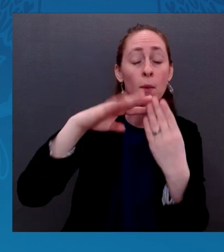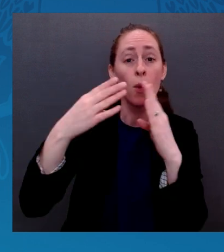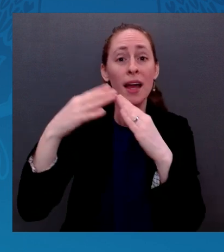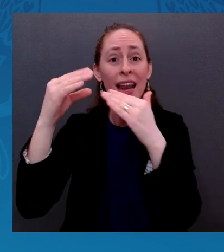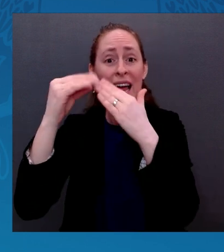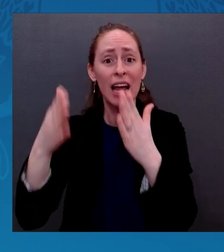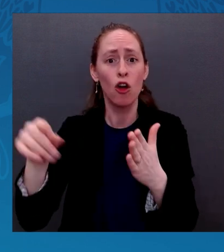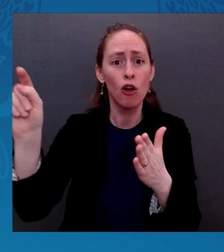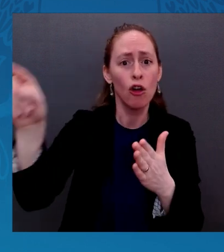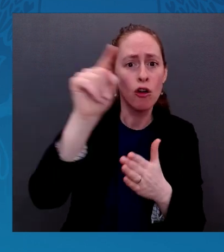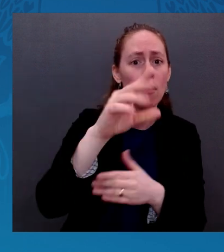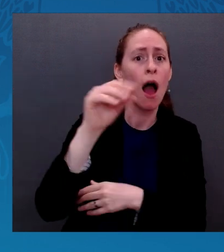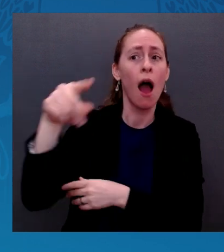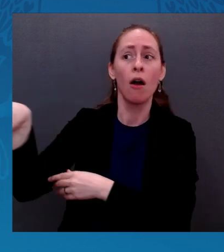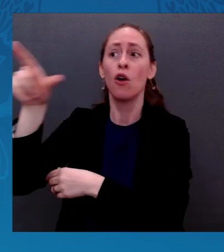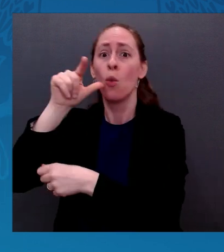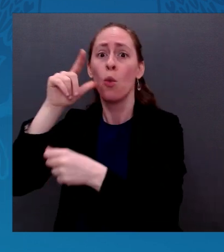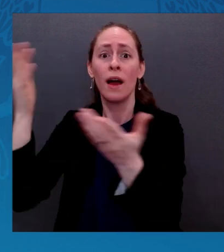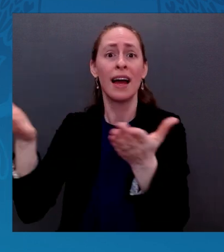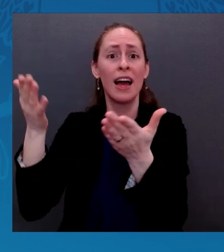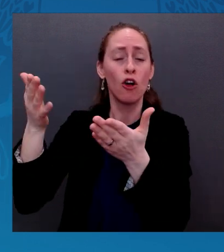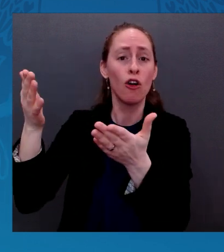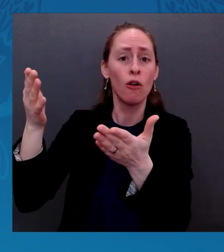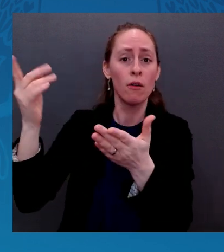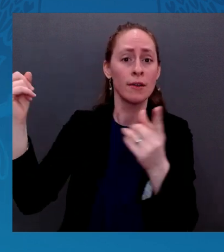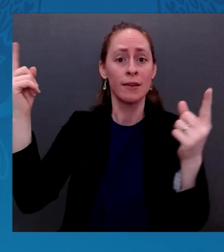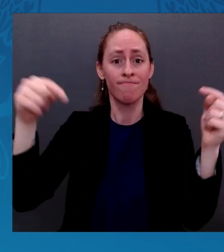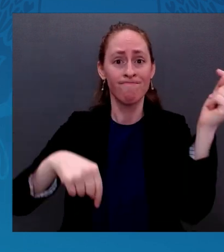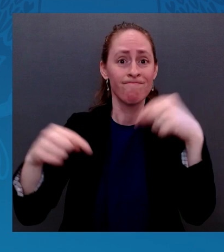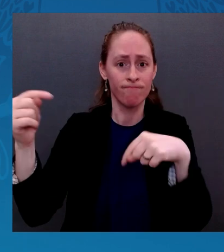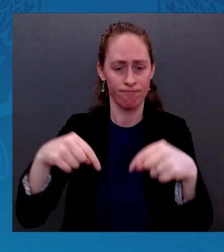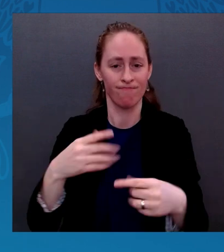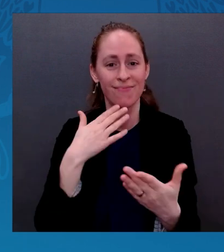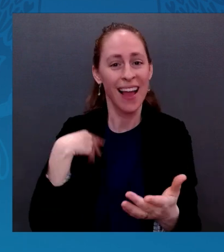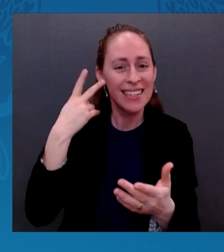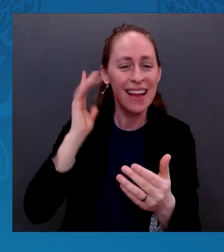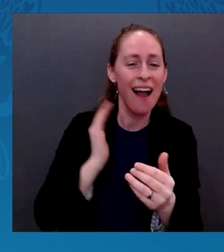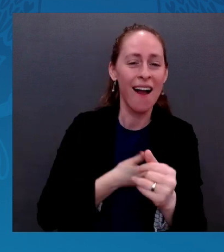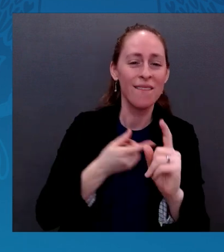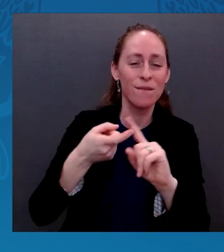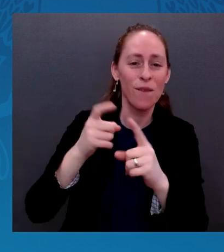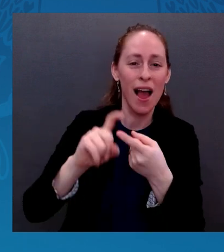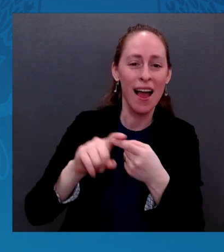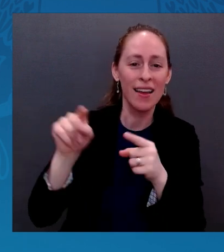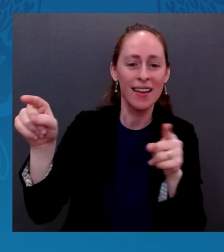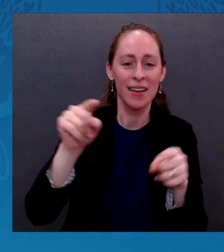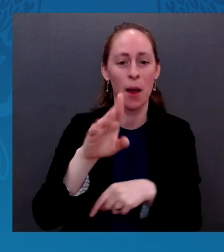Senator Cory Booker here and Senator Bob Menendez, the chairman of a most important committee,